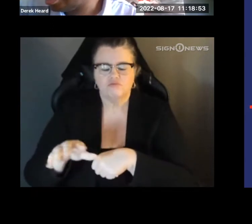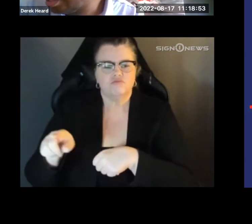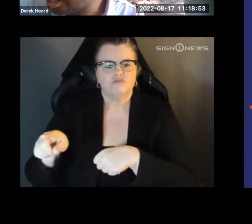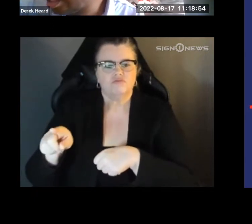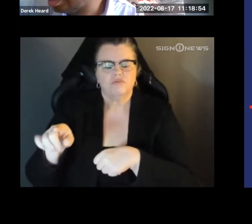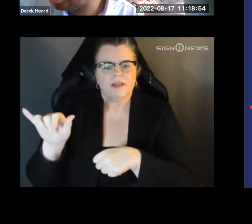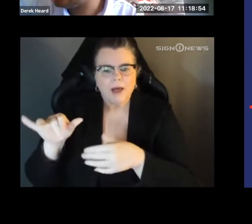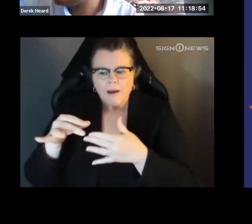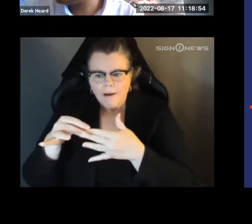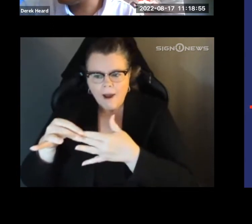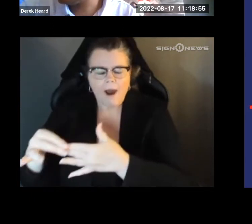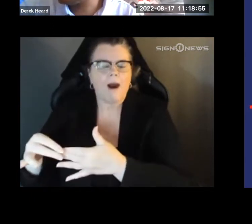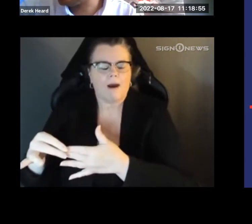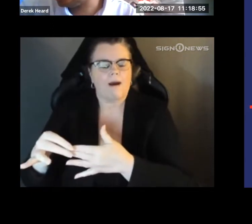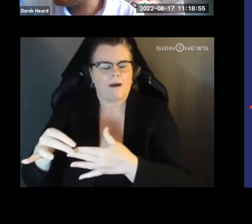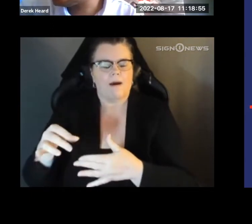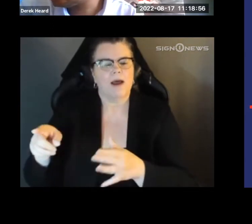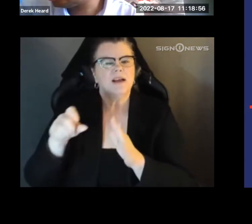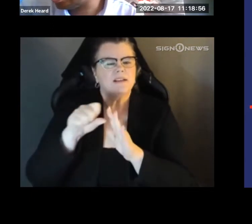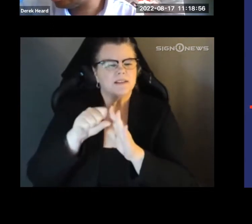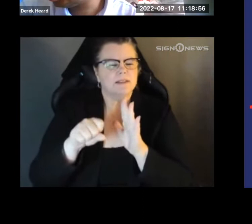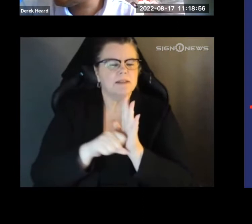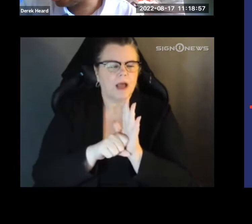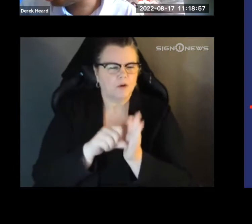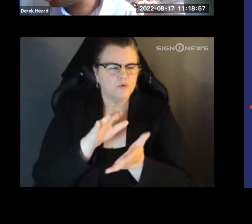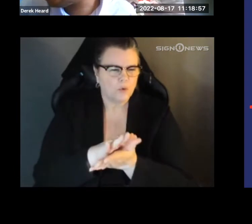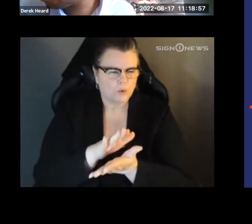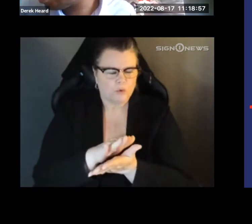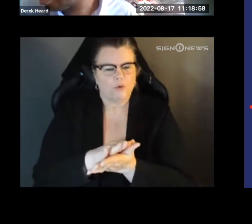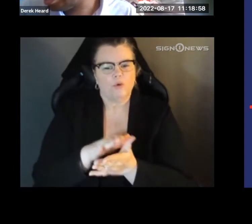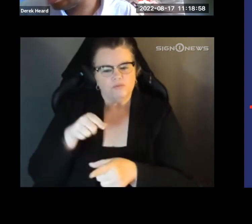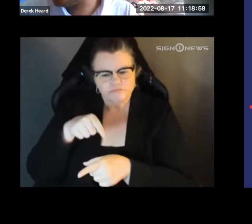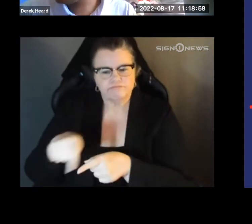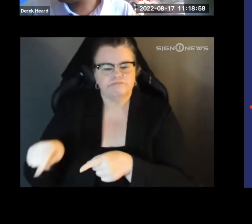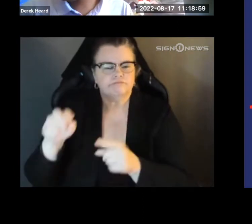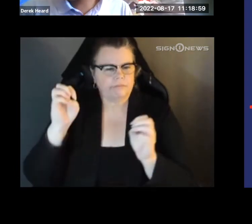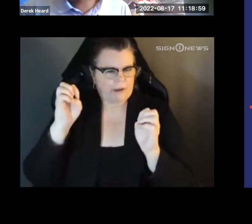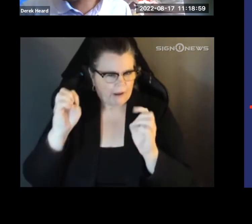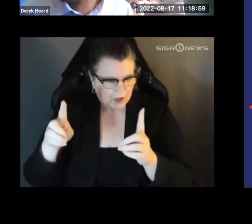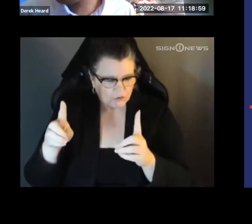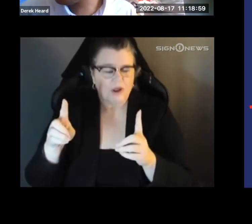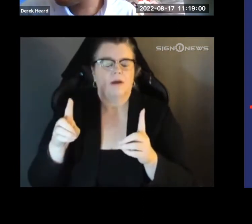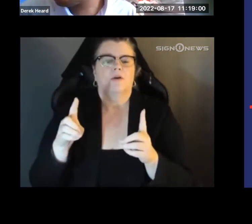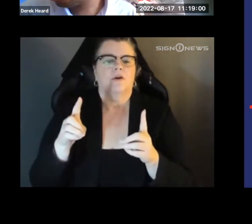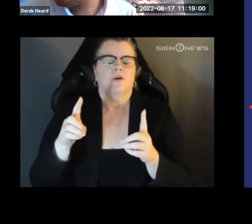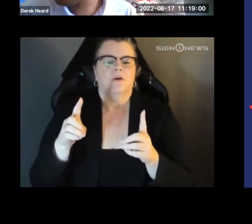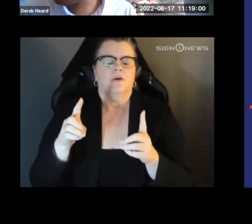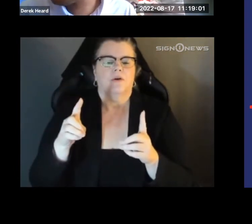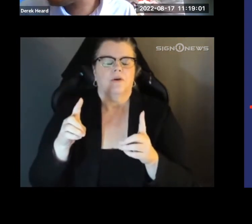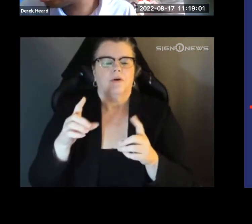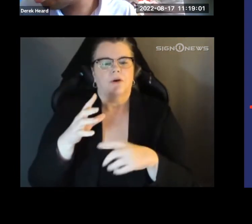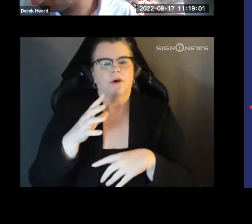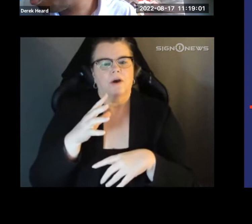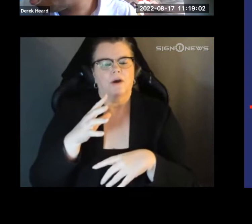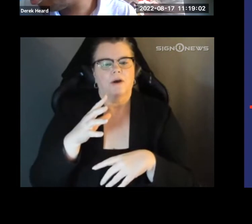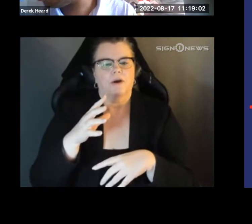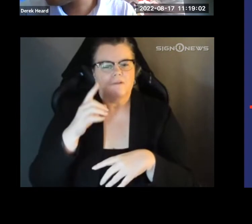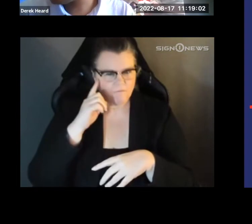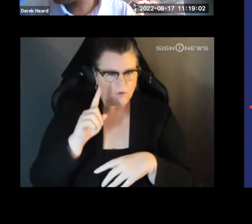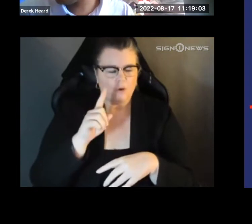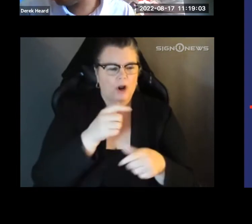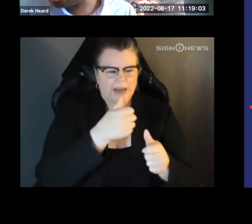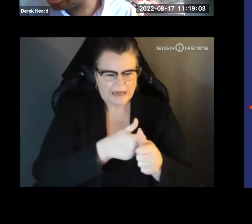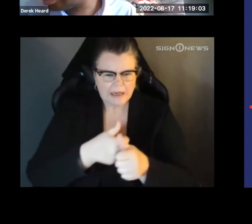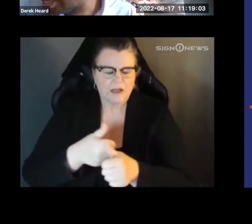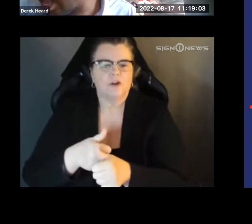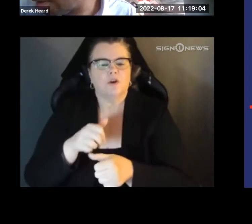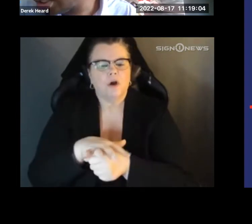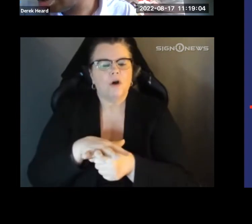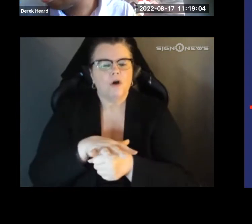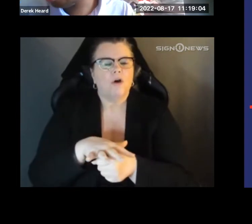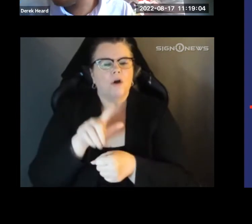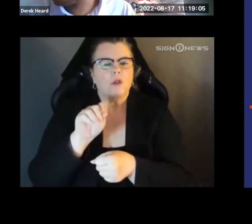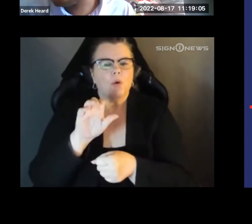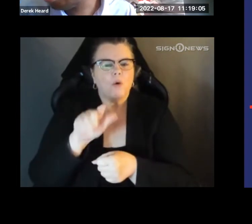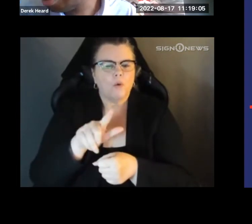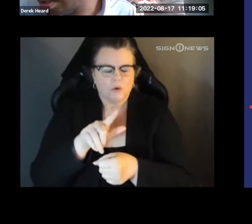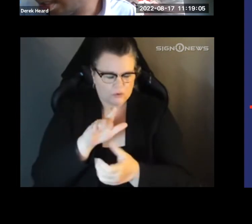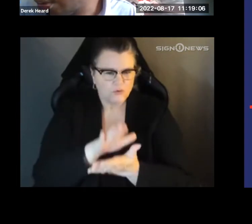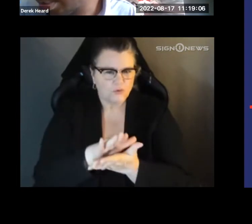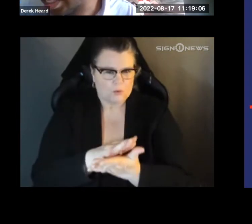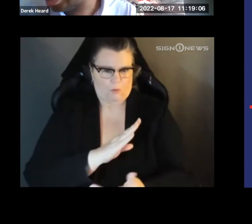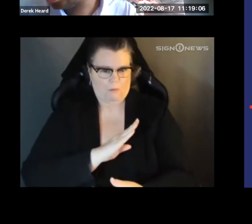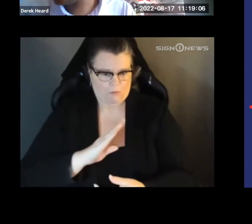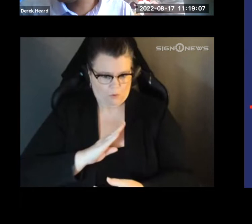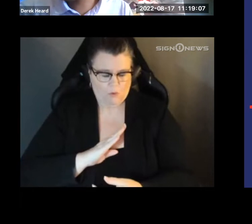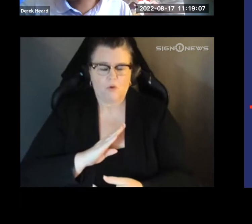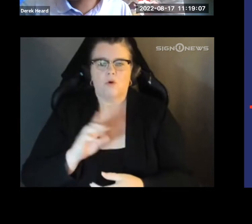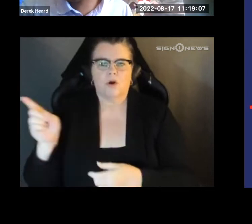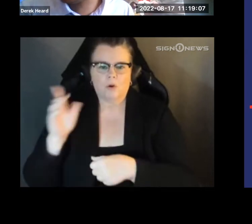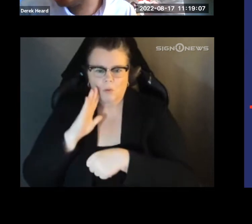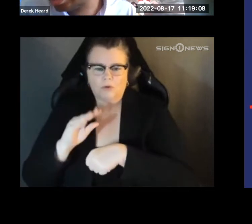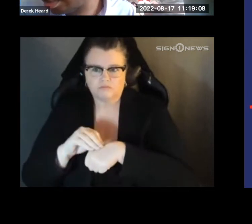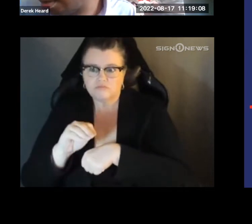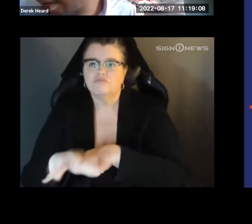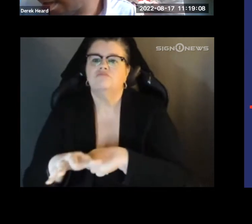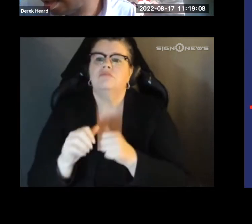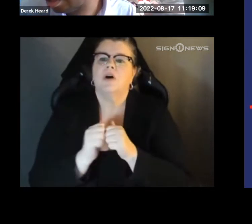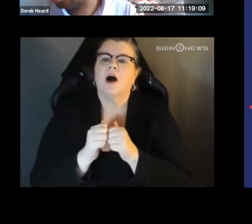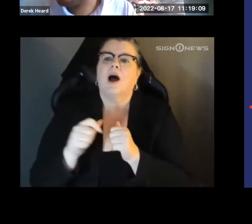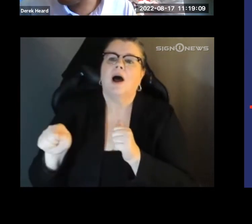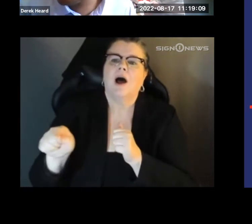a and education and E Local School Board on how to follow new state oh